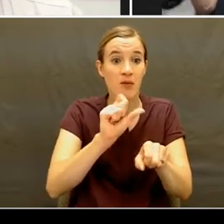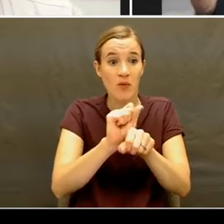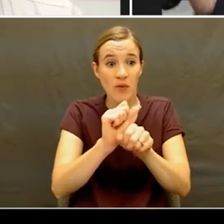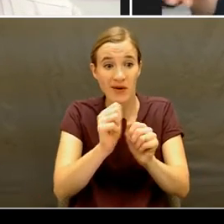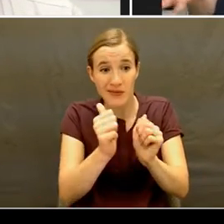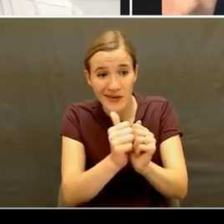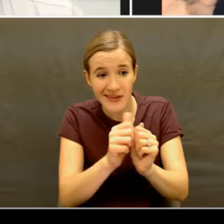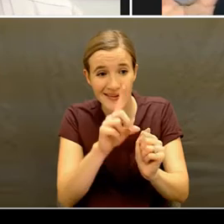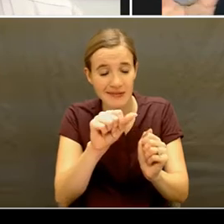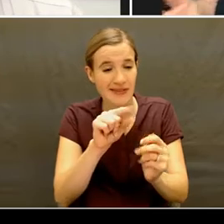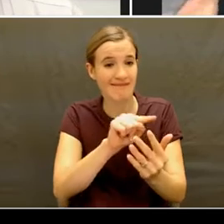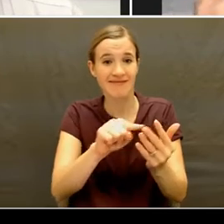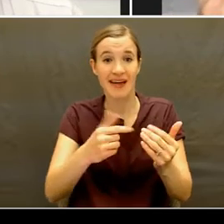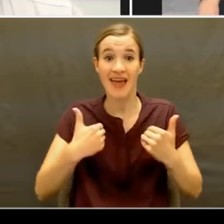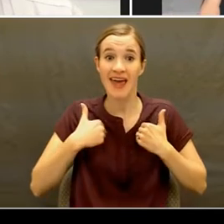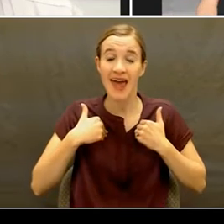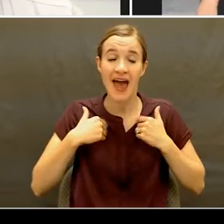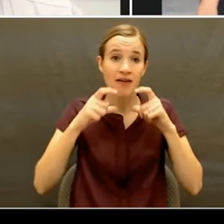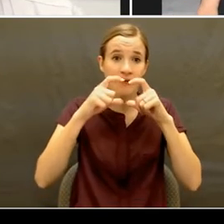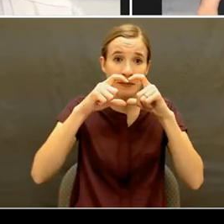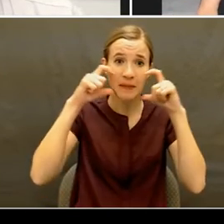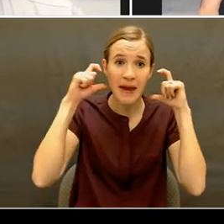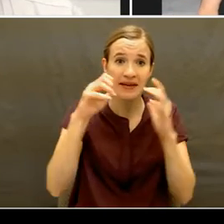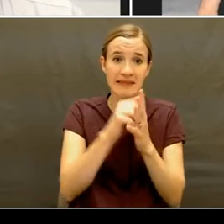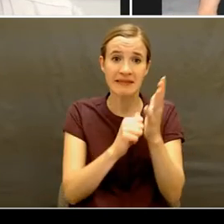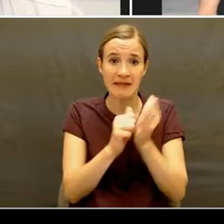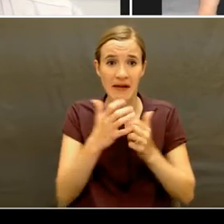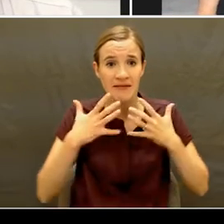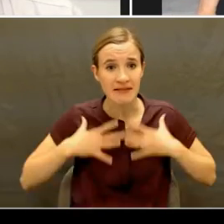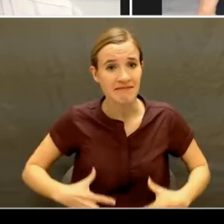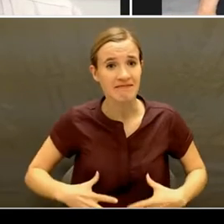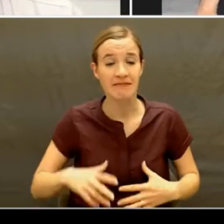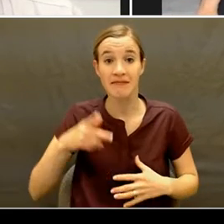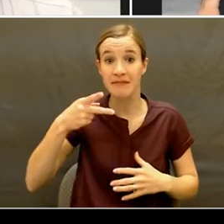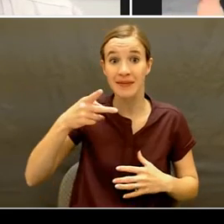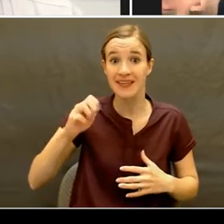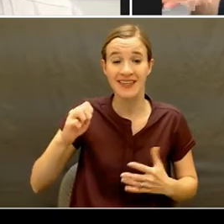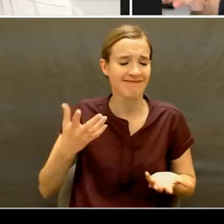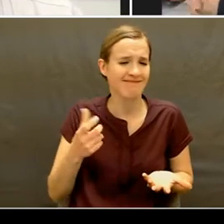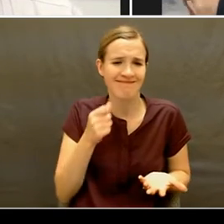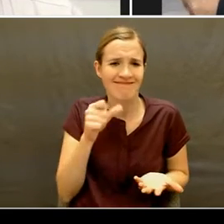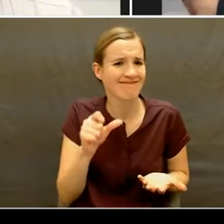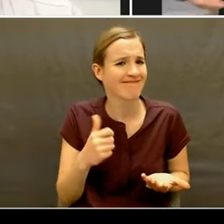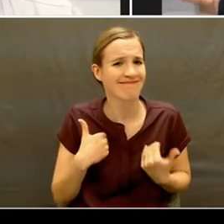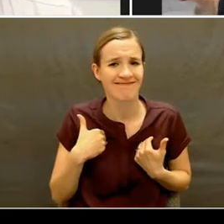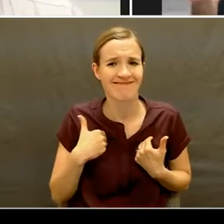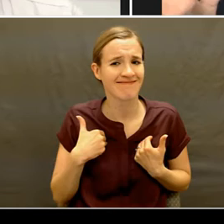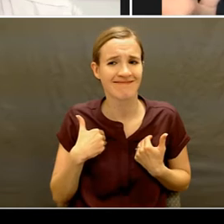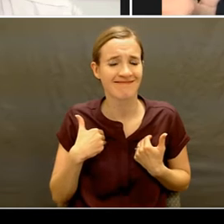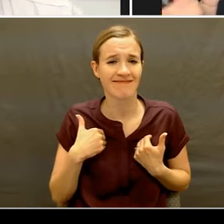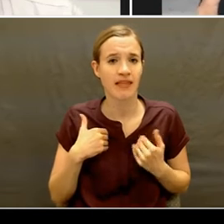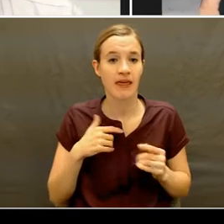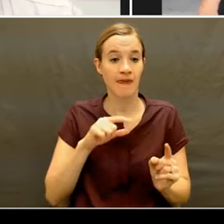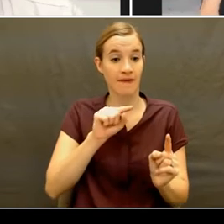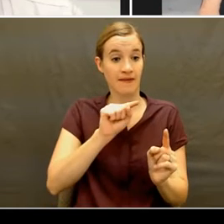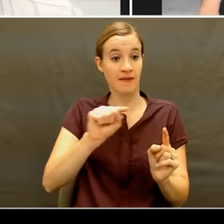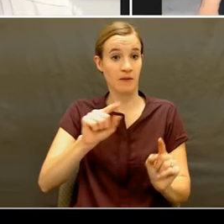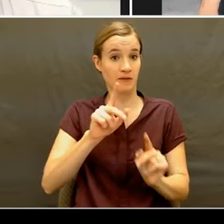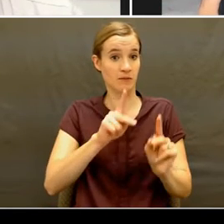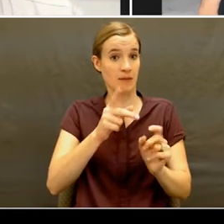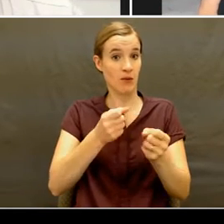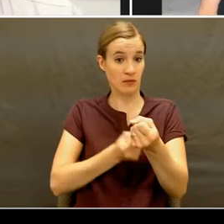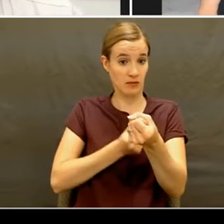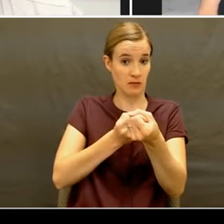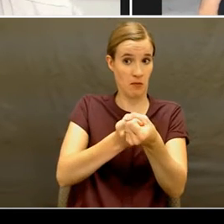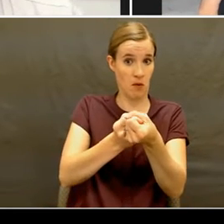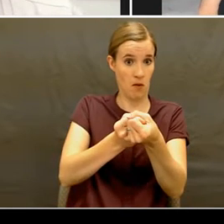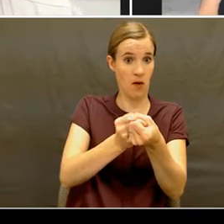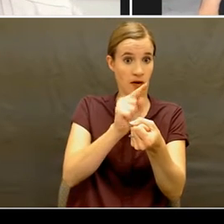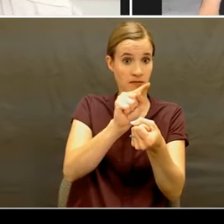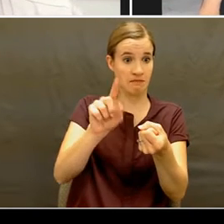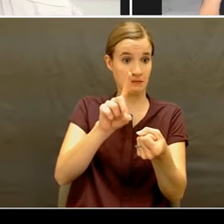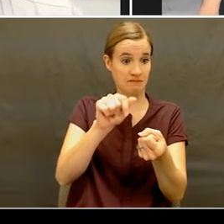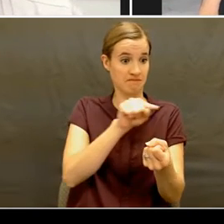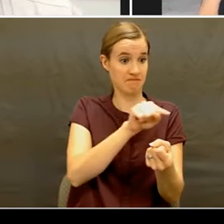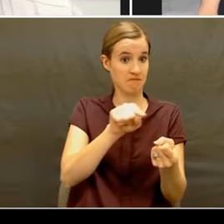to, to their, to the person that they're, you know, working for. It's and they and it really